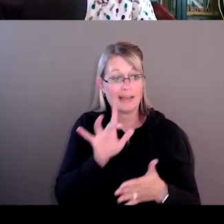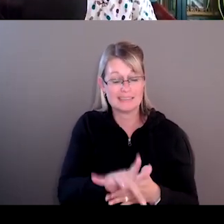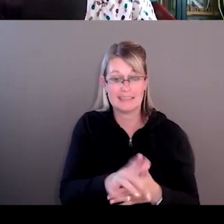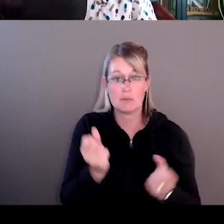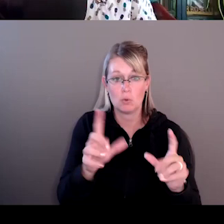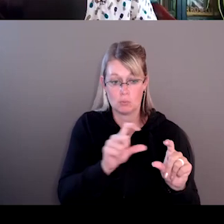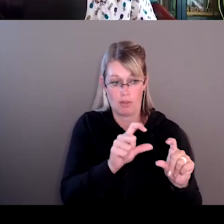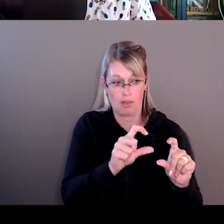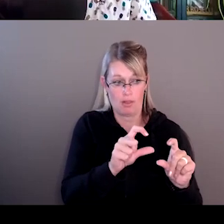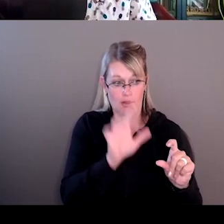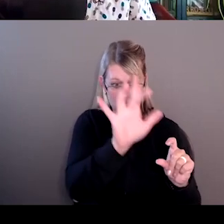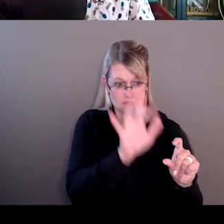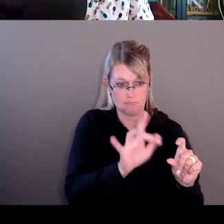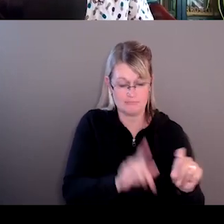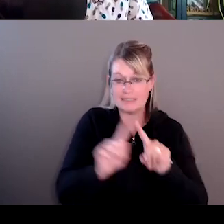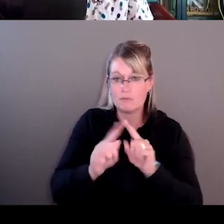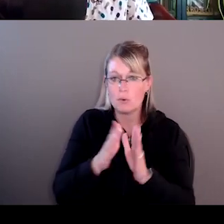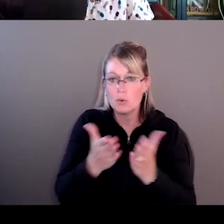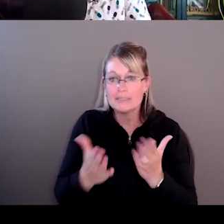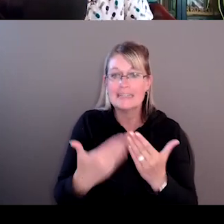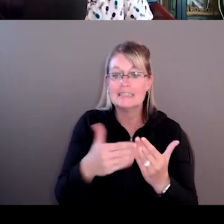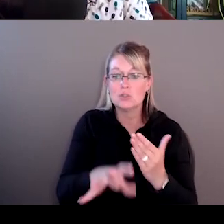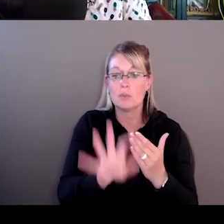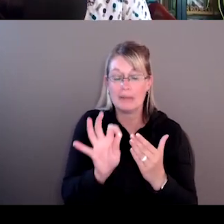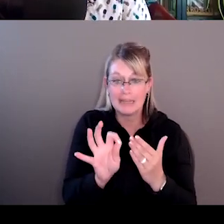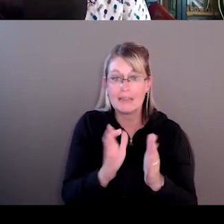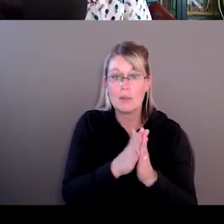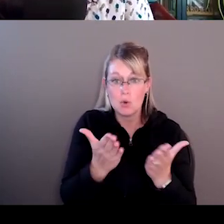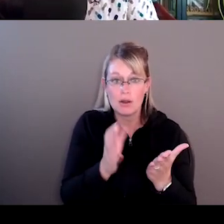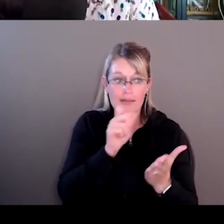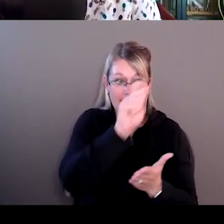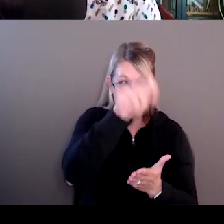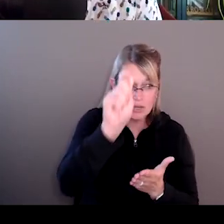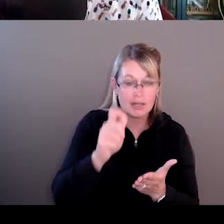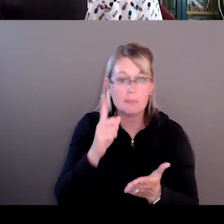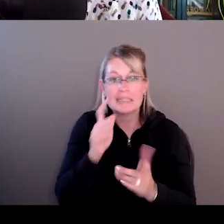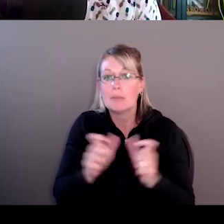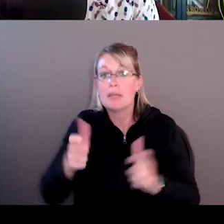books. It is easier to click the book title cell than the checkbox because it is just bigger but I